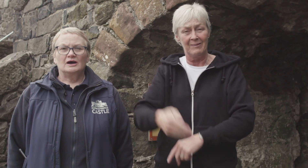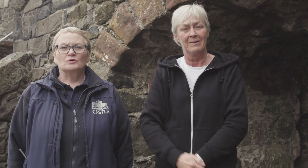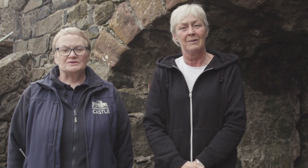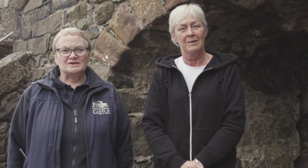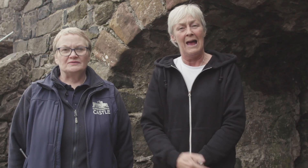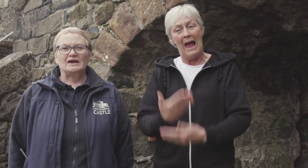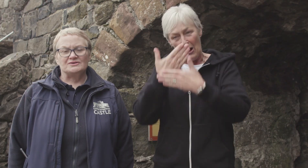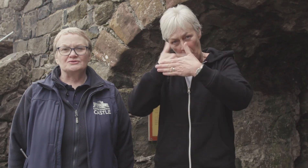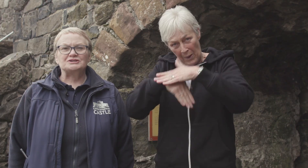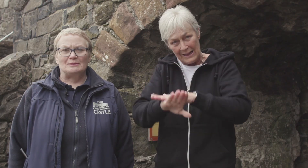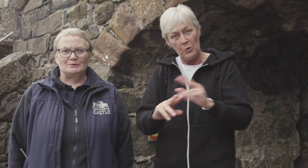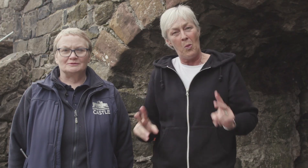and go inside the castle's chapel.